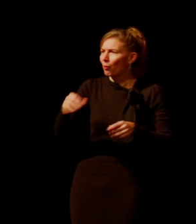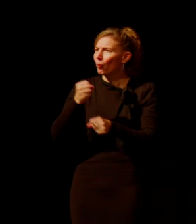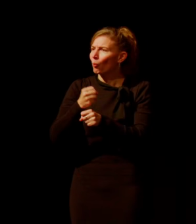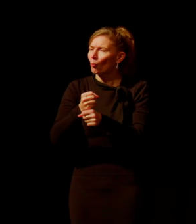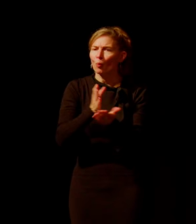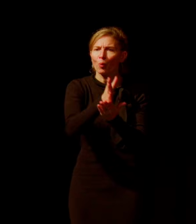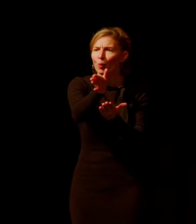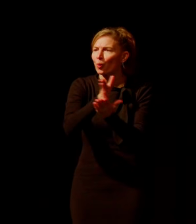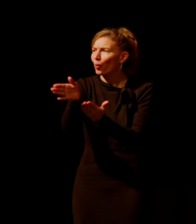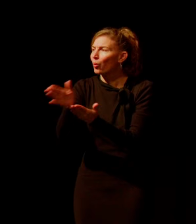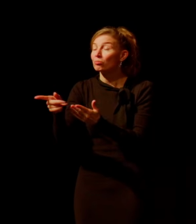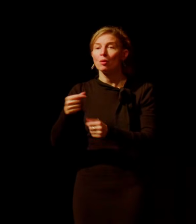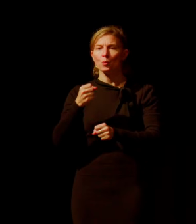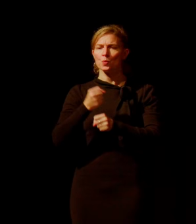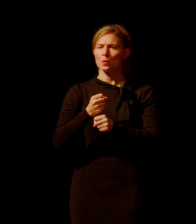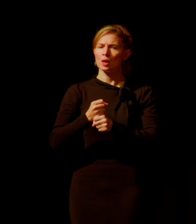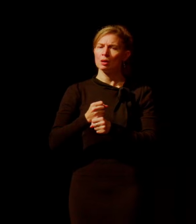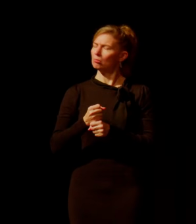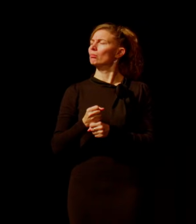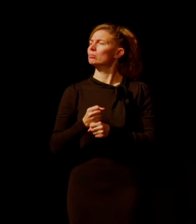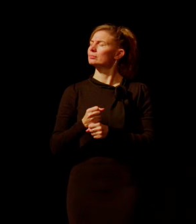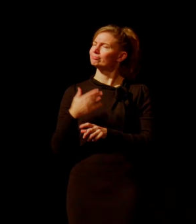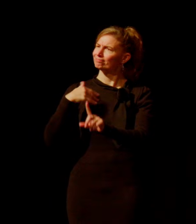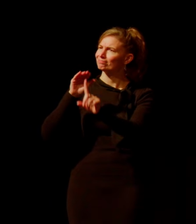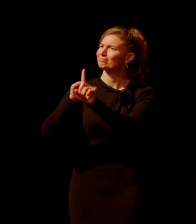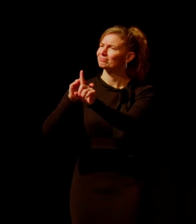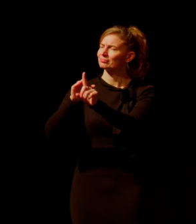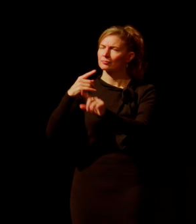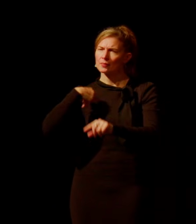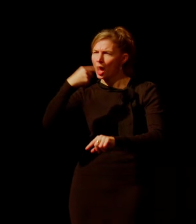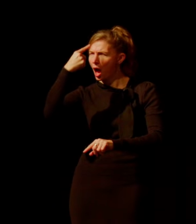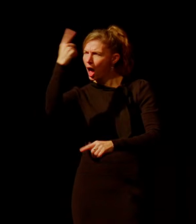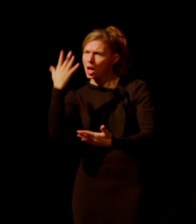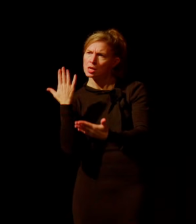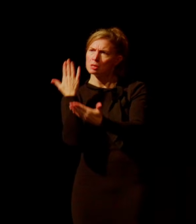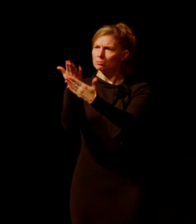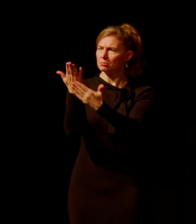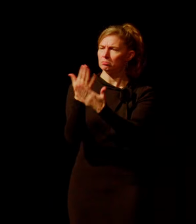At work, she started to advocate for her ideas much more assertively.